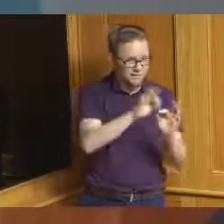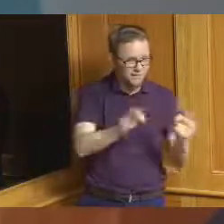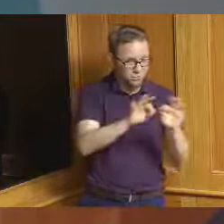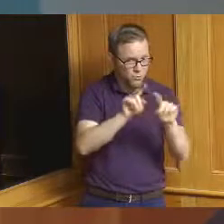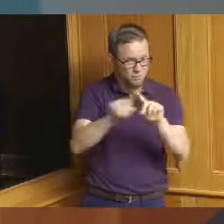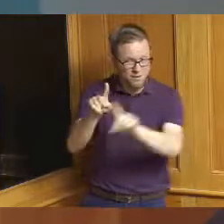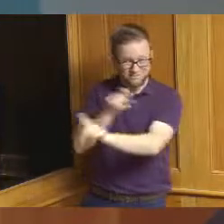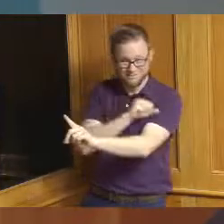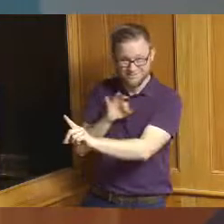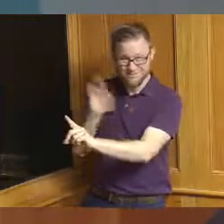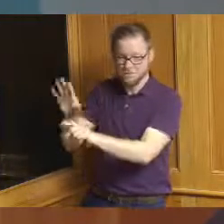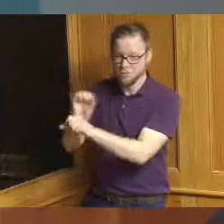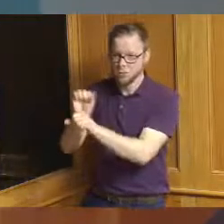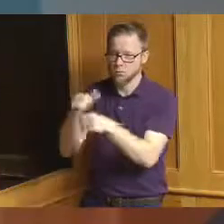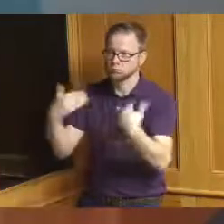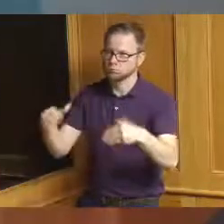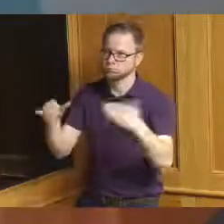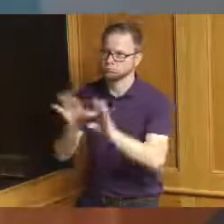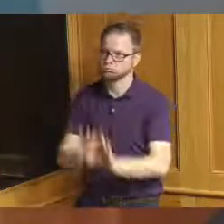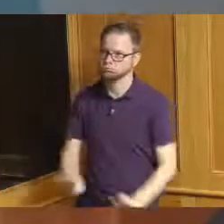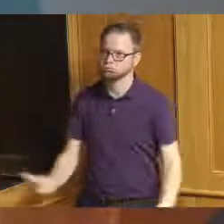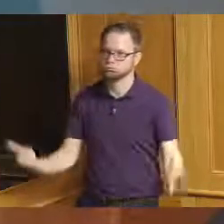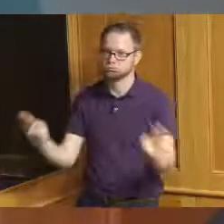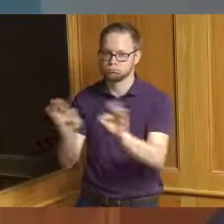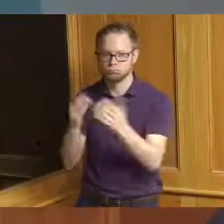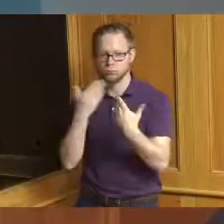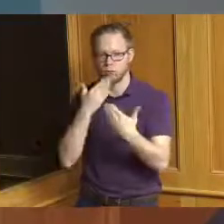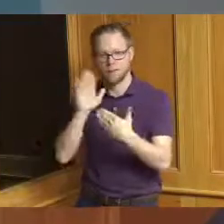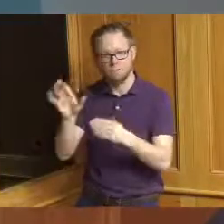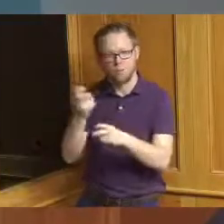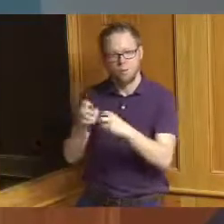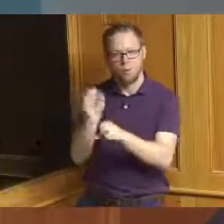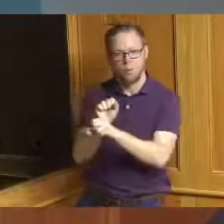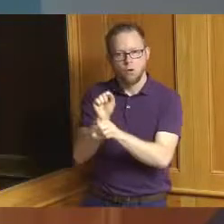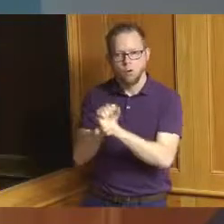i just want to thank everyone for all the hard work looking forward to going into the next year